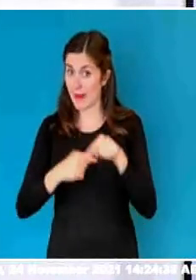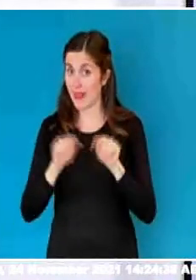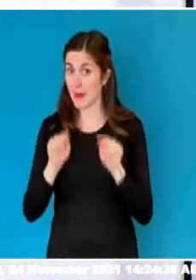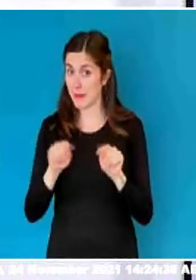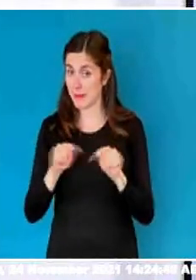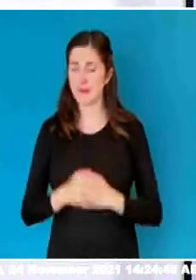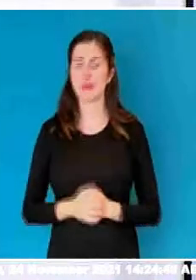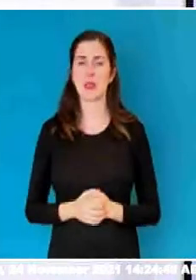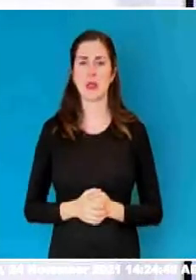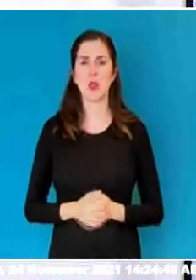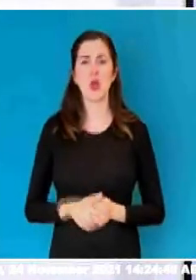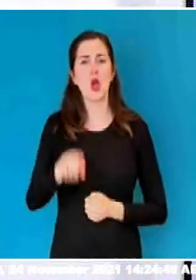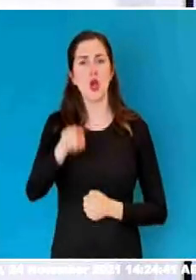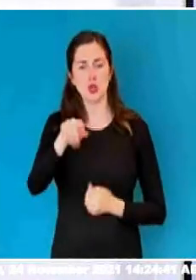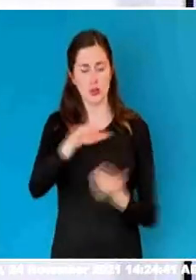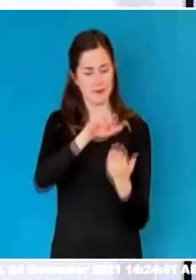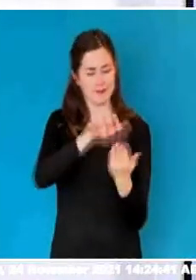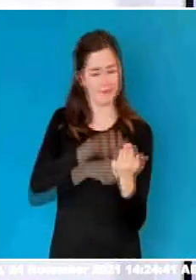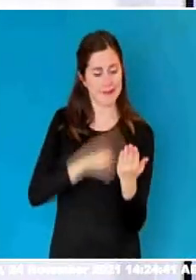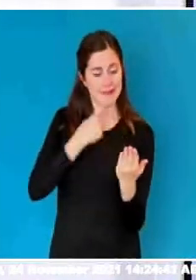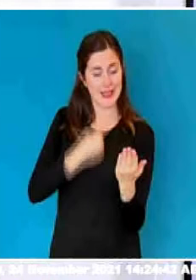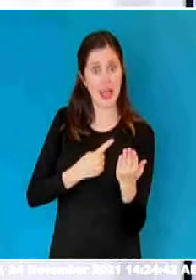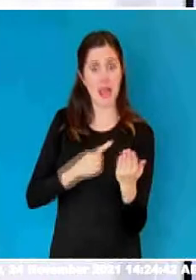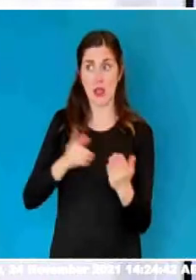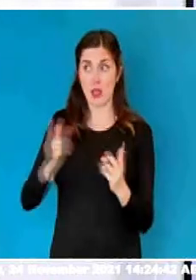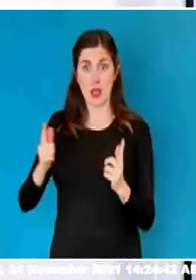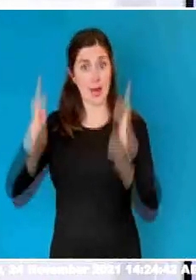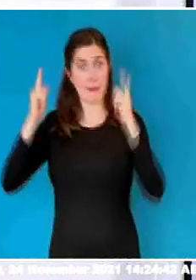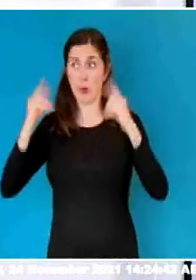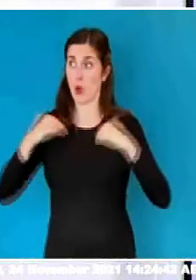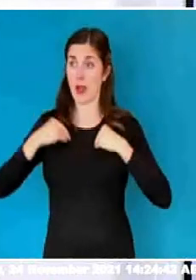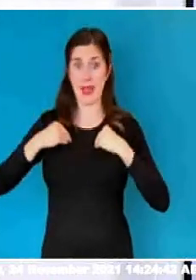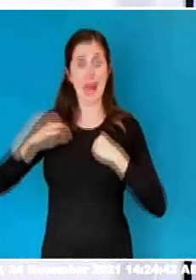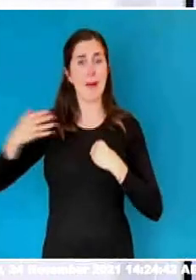You tell the Royal Commission employers must comply with both their work health safety